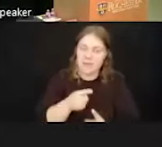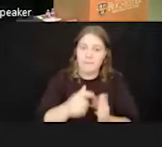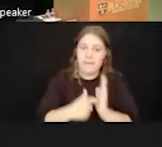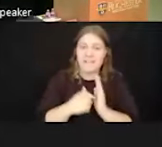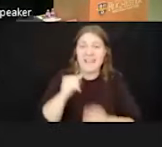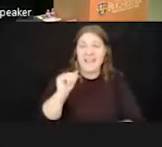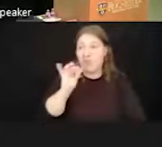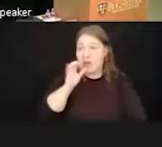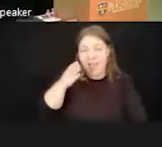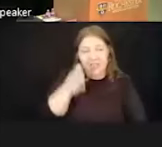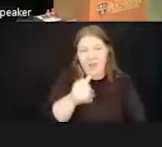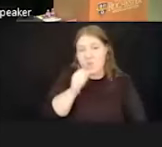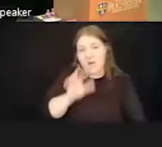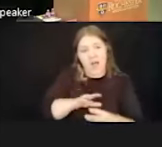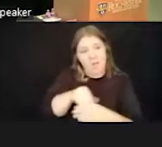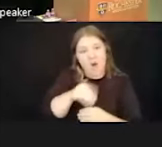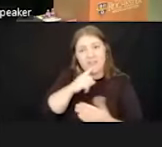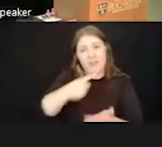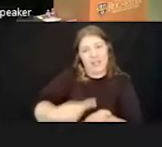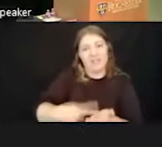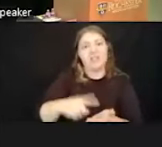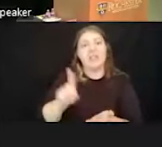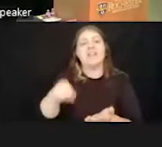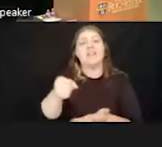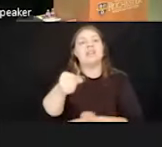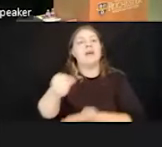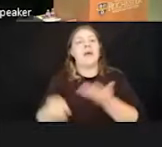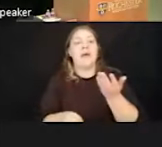not part of that table and just an afterthought I think that we're going to definitely drop the